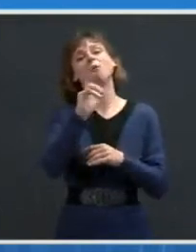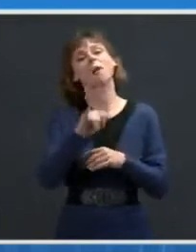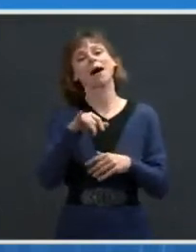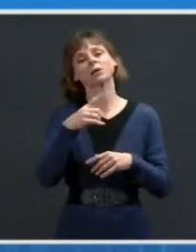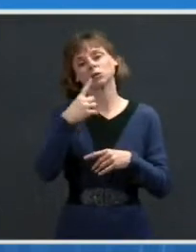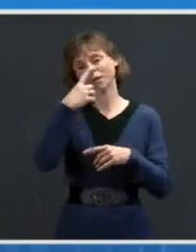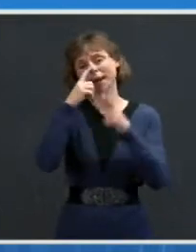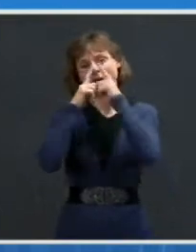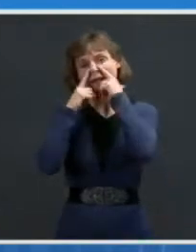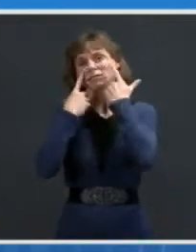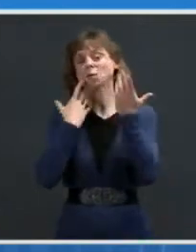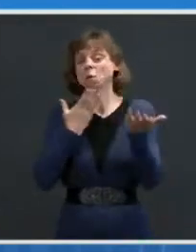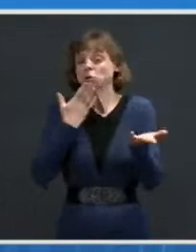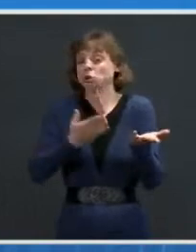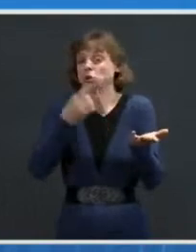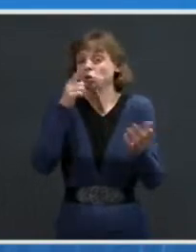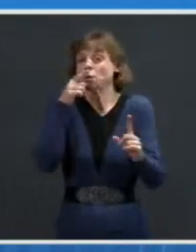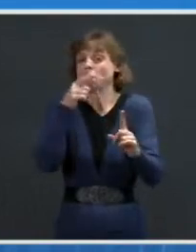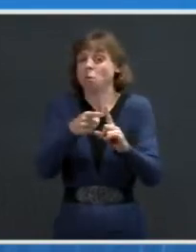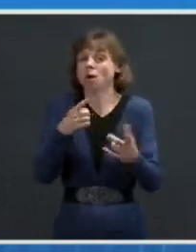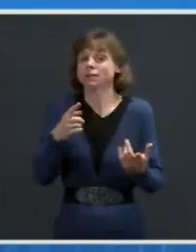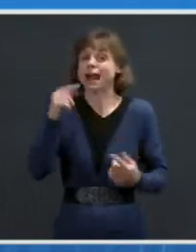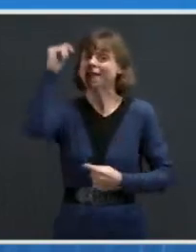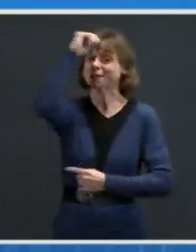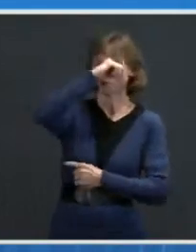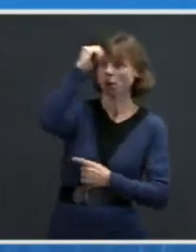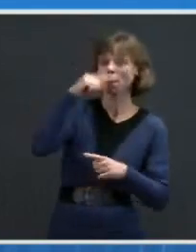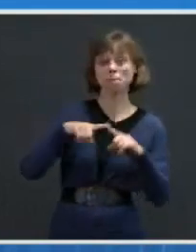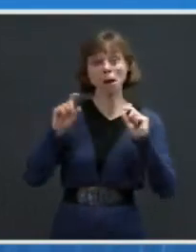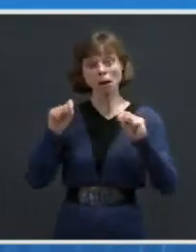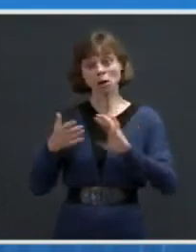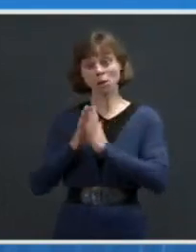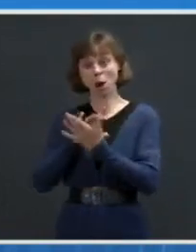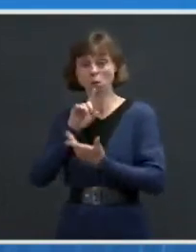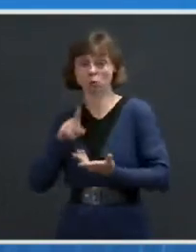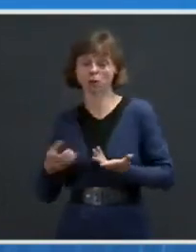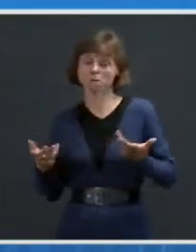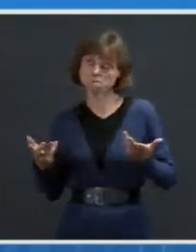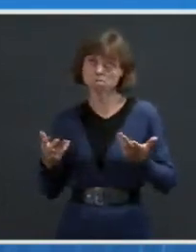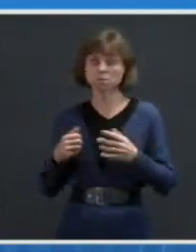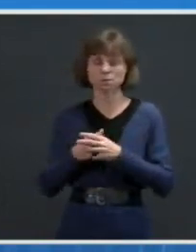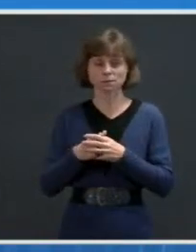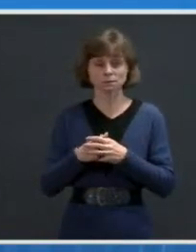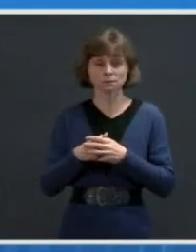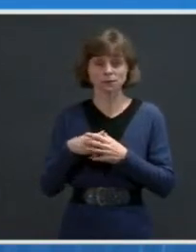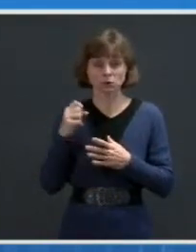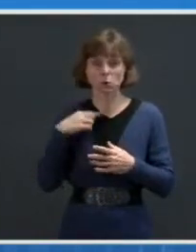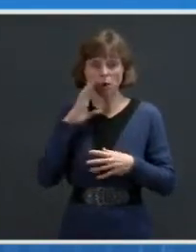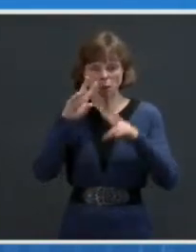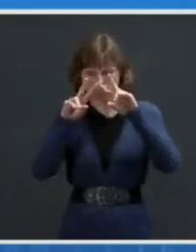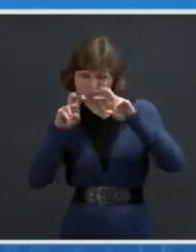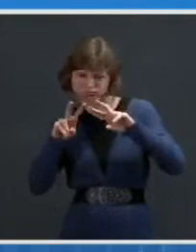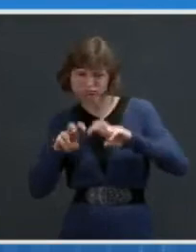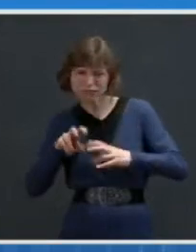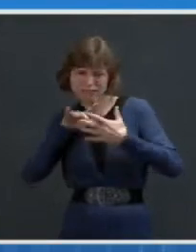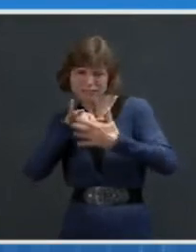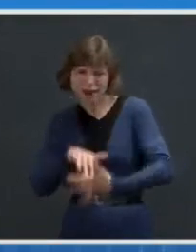ACCESSIBILITY OF ANTIBODY TO THE NASOPHARYNX, THAT IS